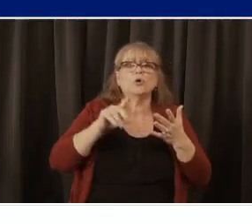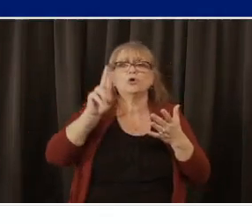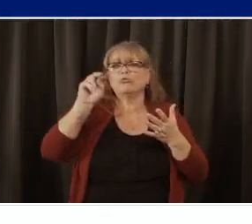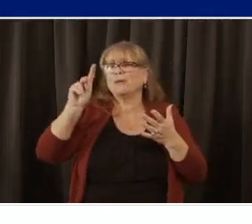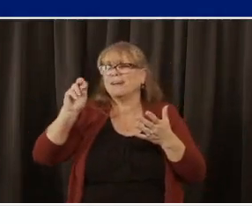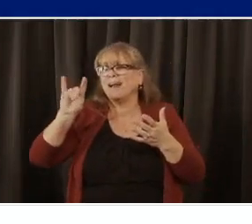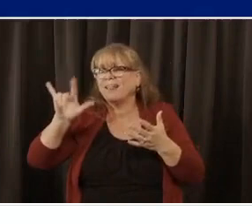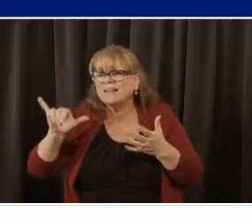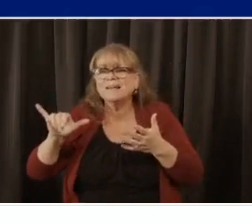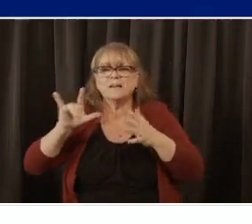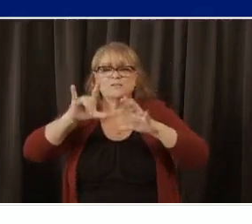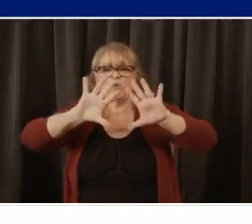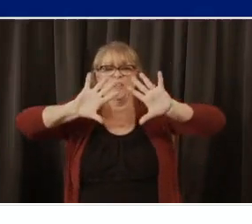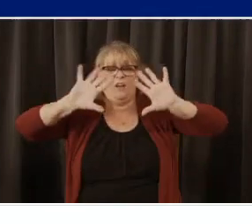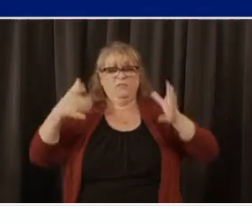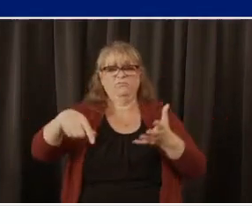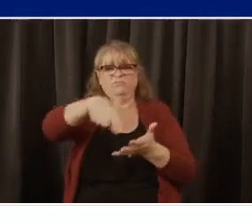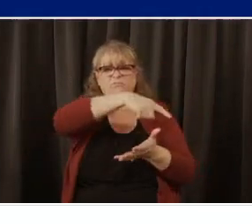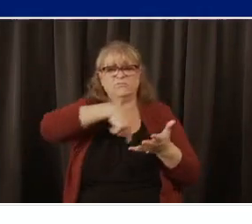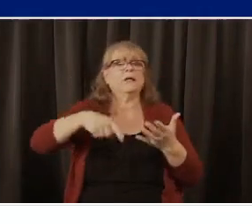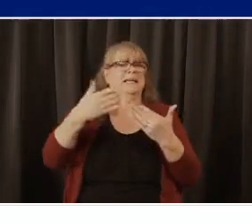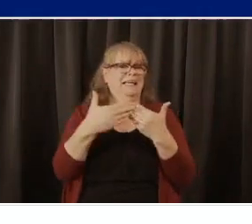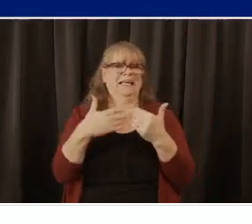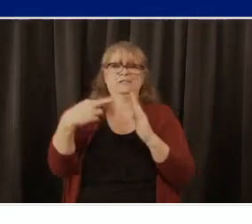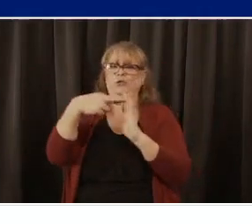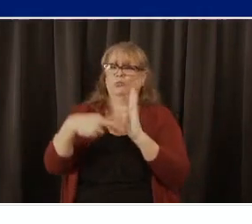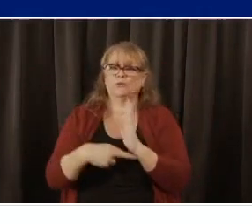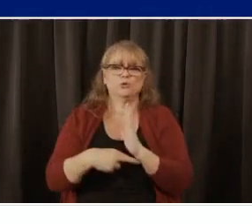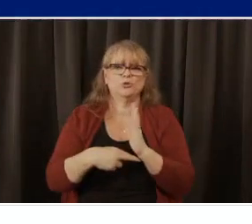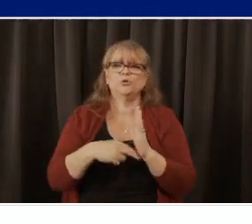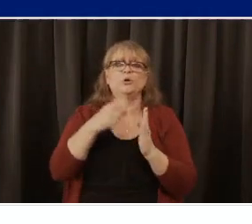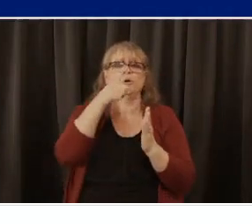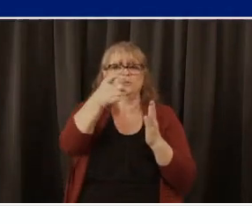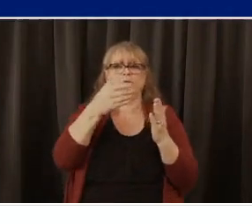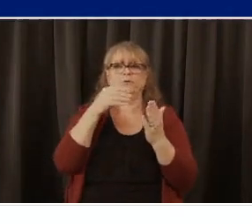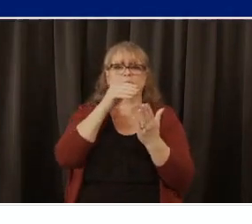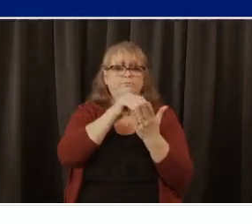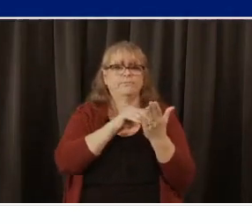and receive a confirmation email within one business day from cdphp. That includes the link